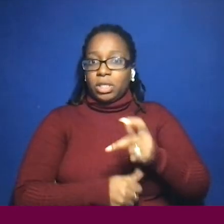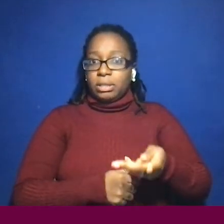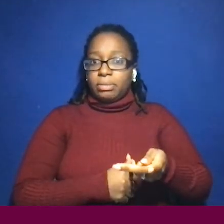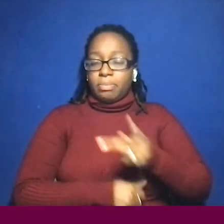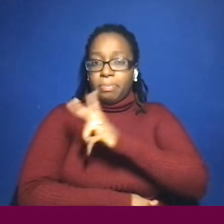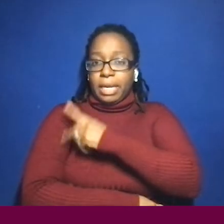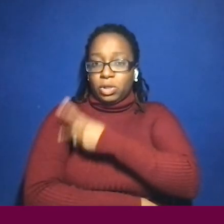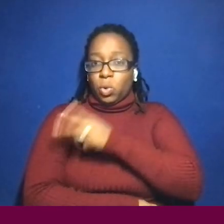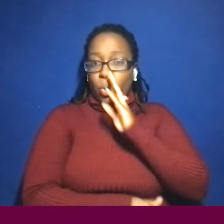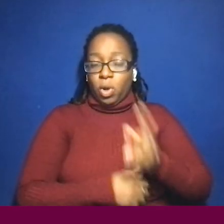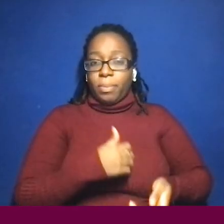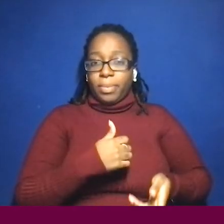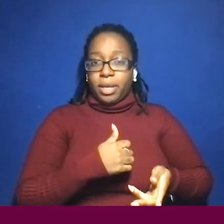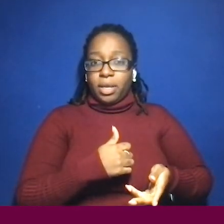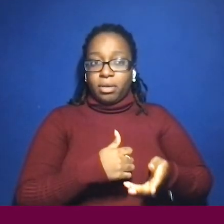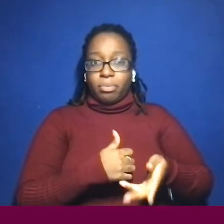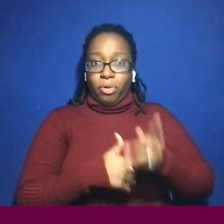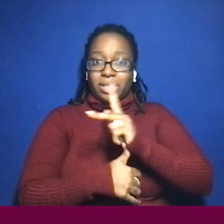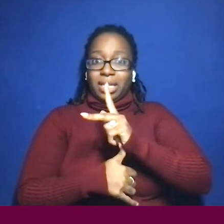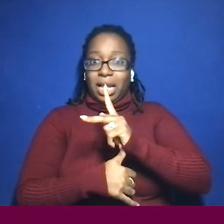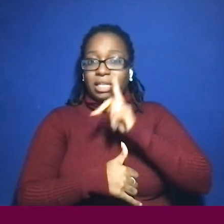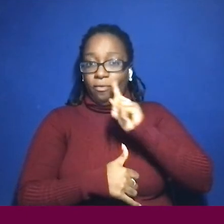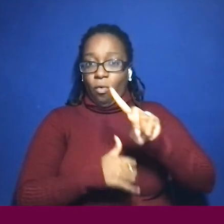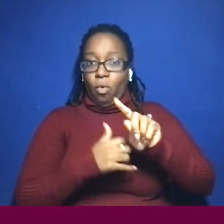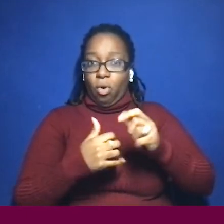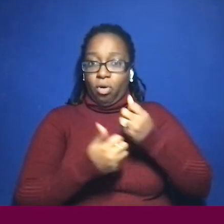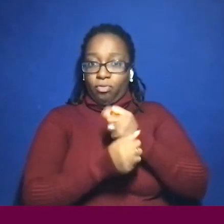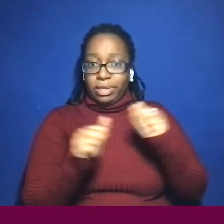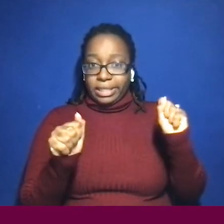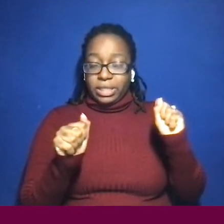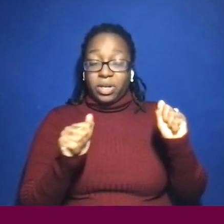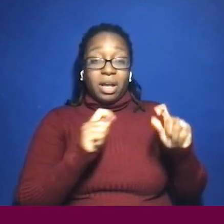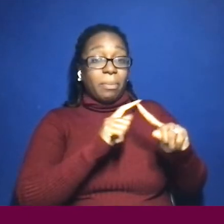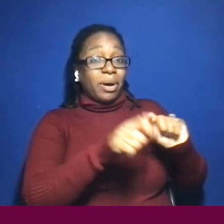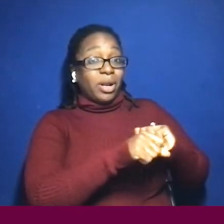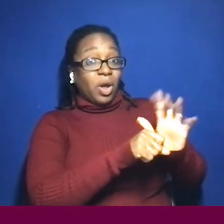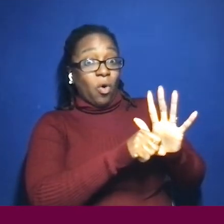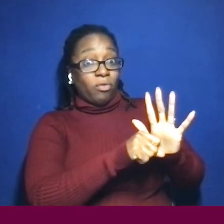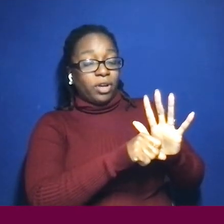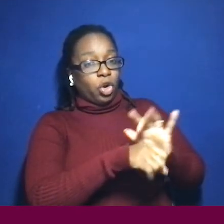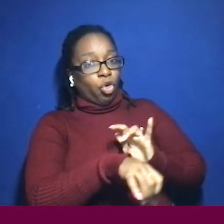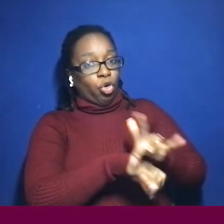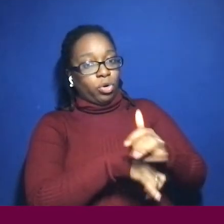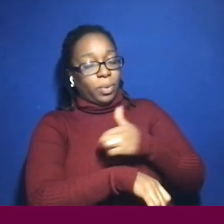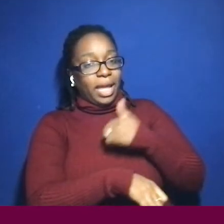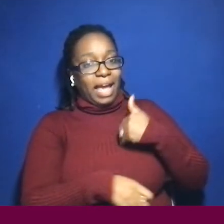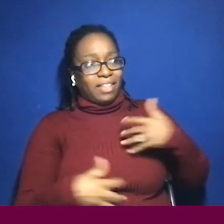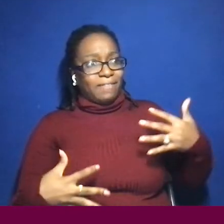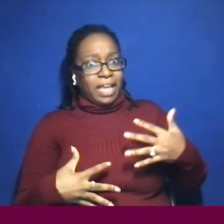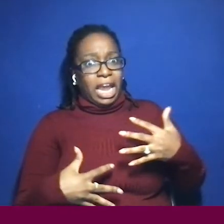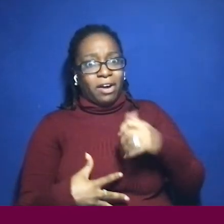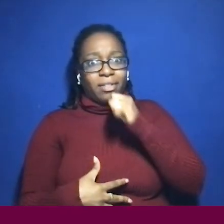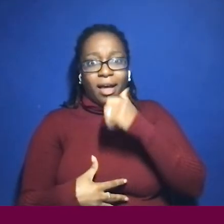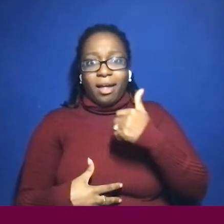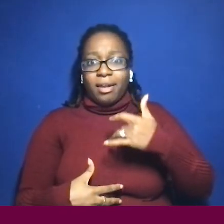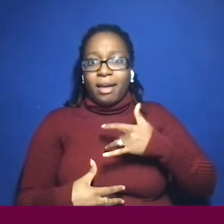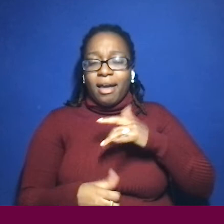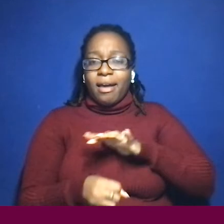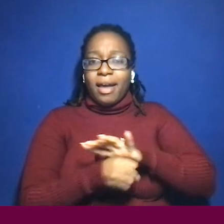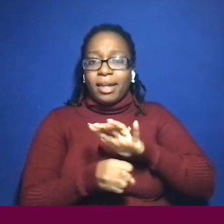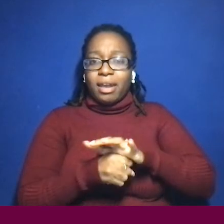But in COVID, there were also, early on, that fear around not enough ventilators for a respiratory